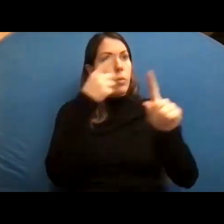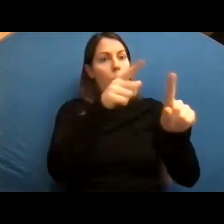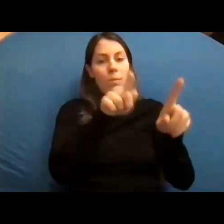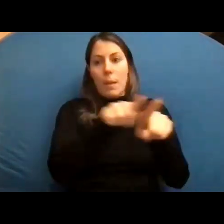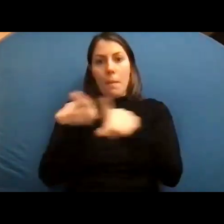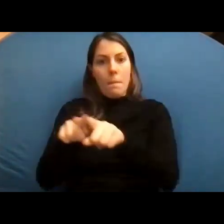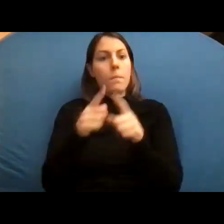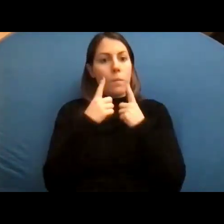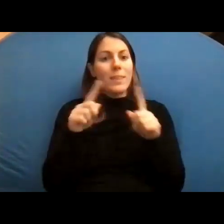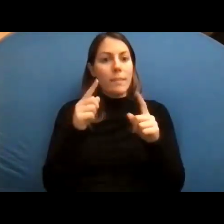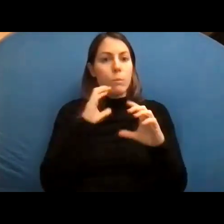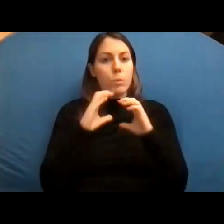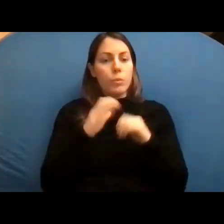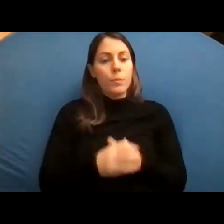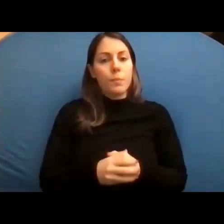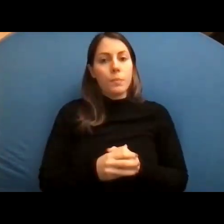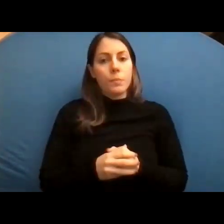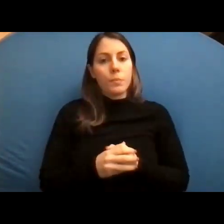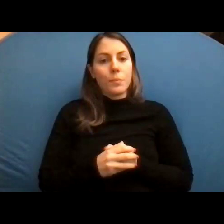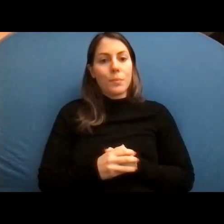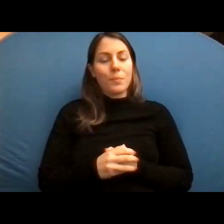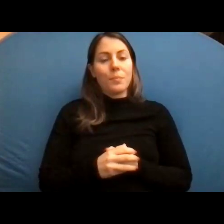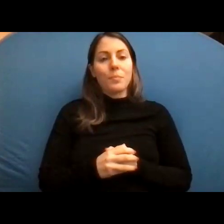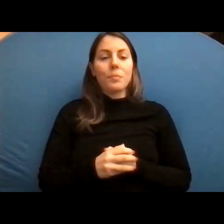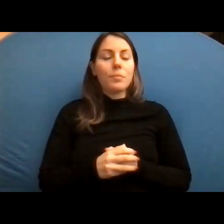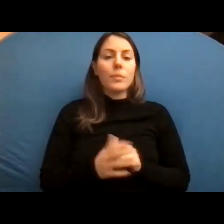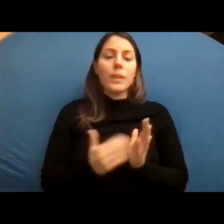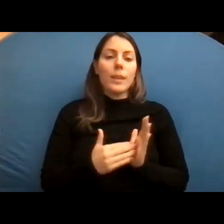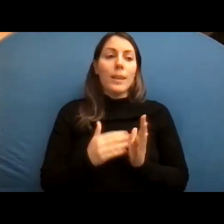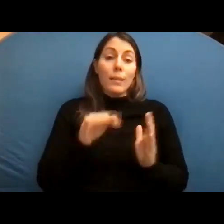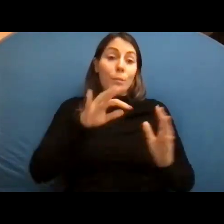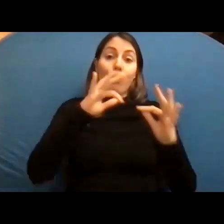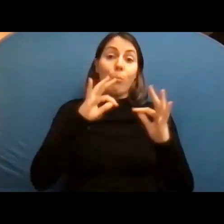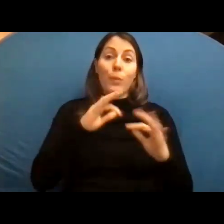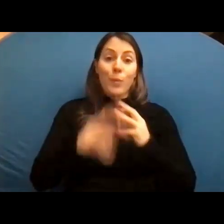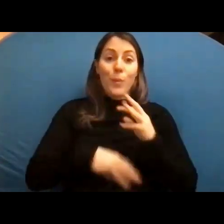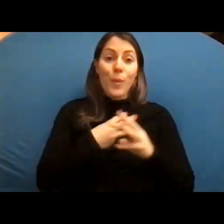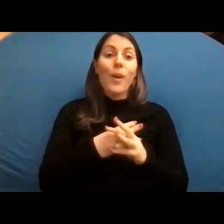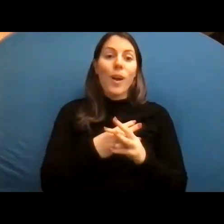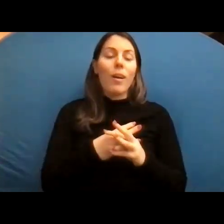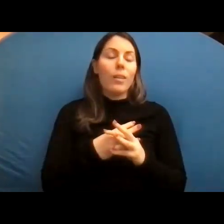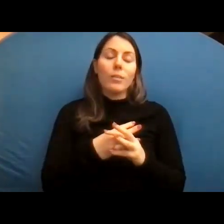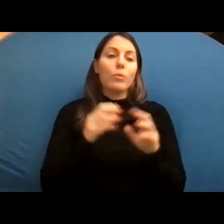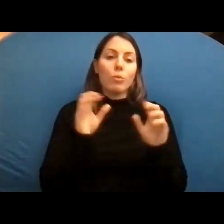connection. That's in a perfect world.